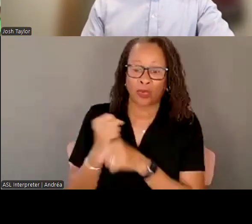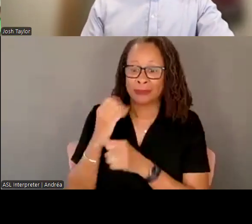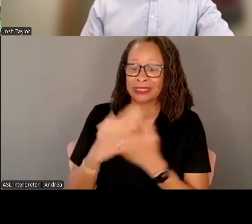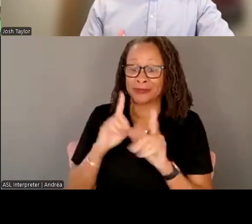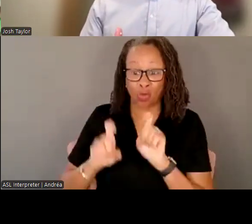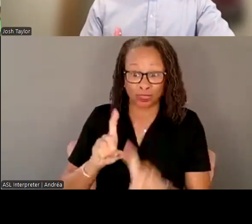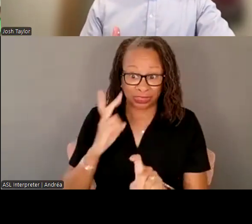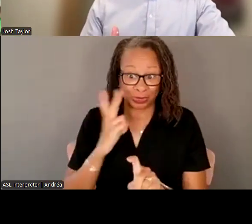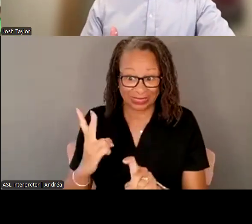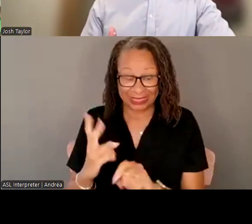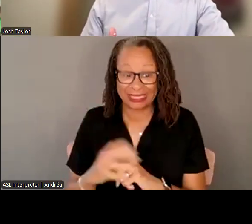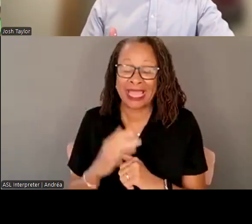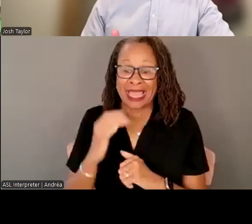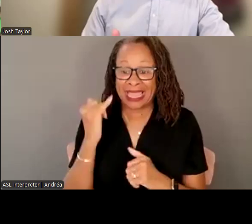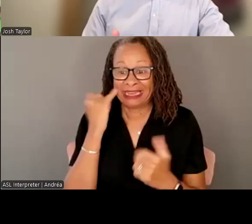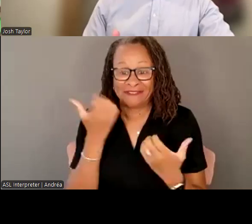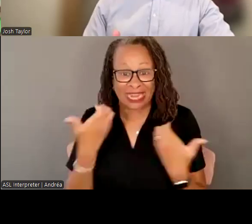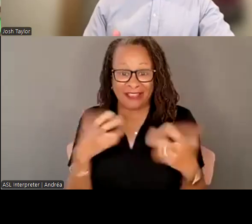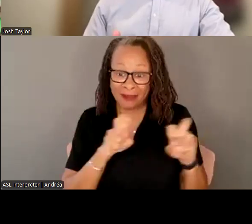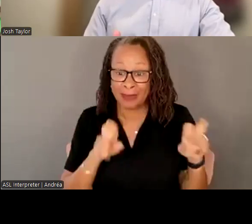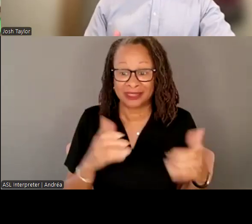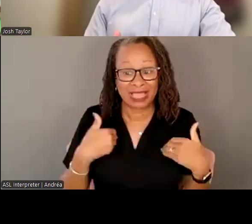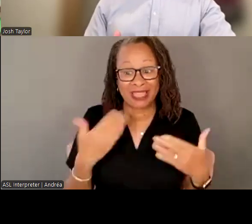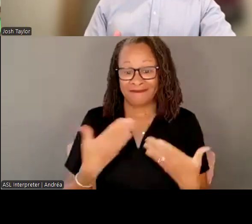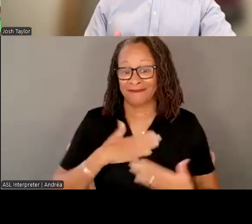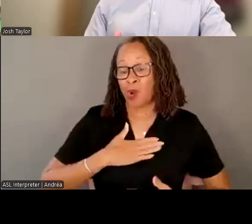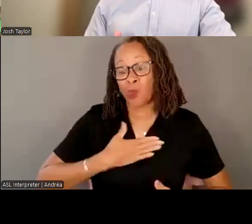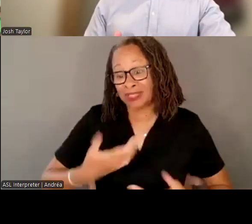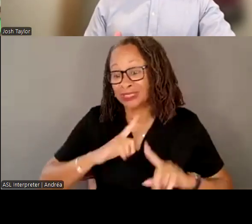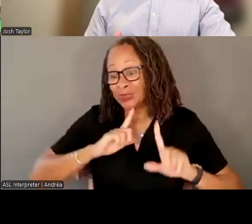and see if any of our panelists might be willing [Karen chuckles] to answer them.